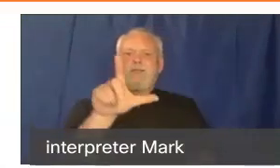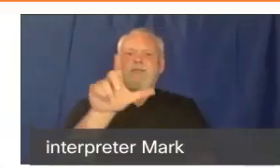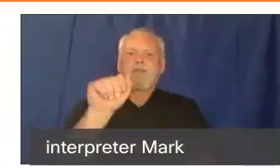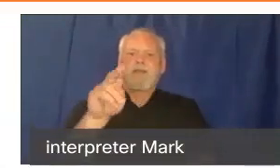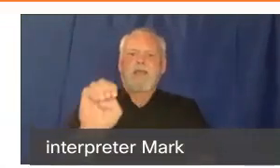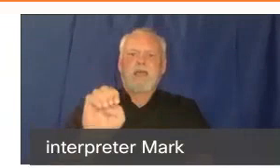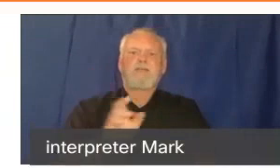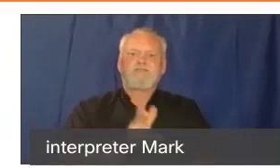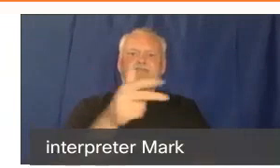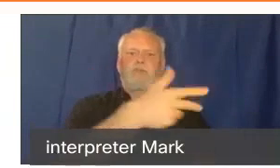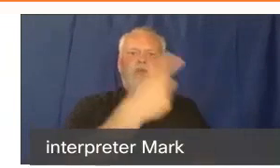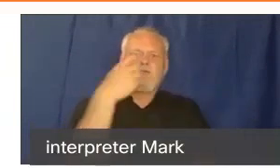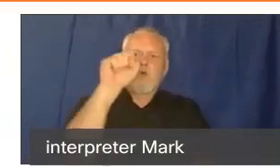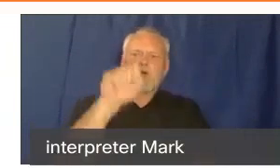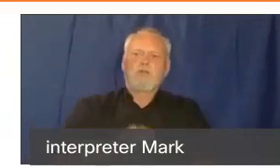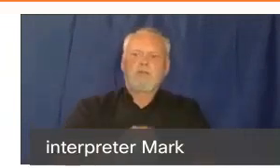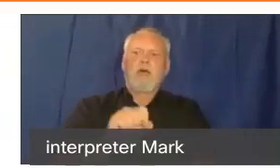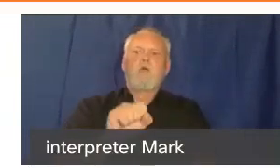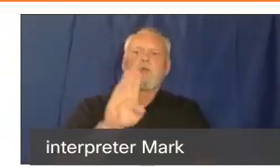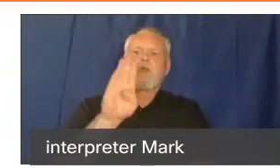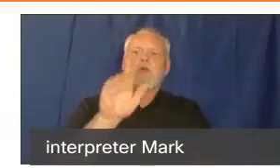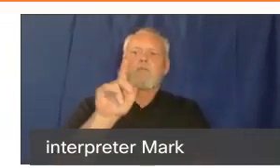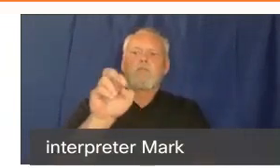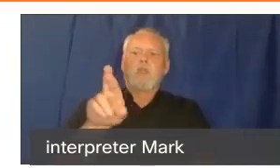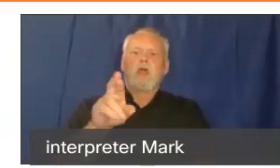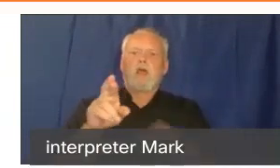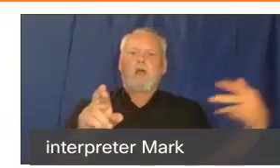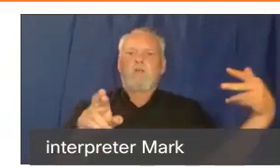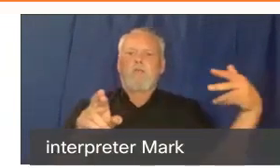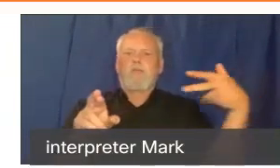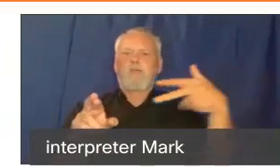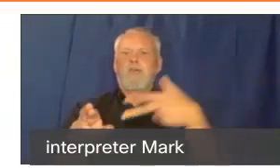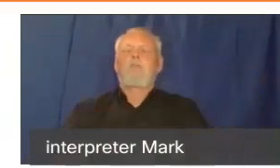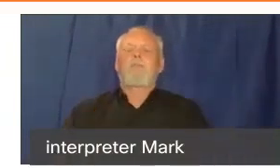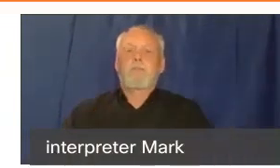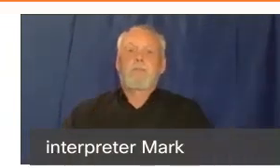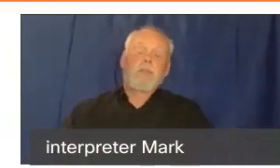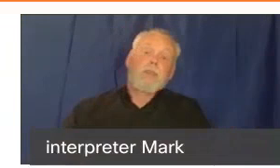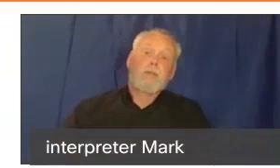For South bound by her the.